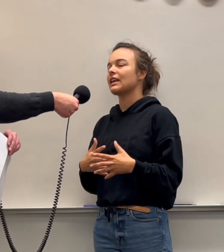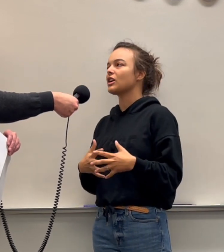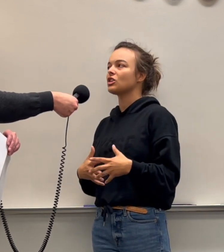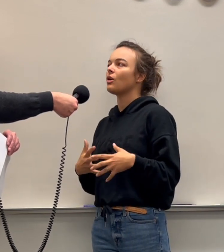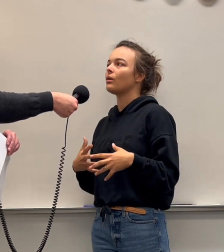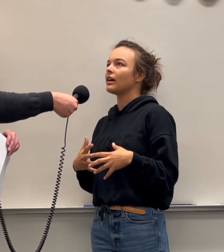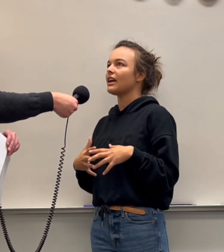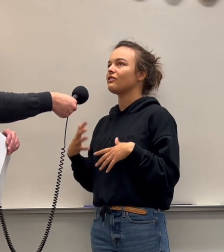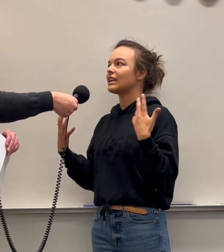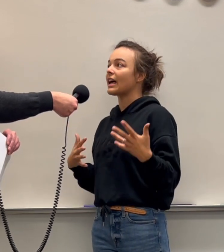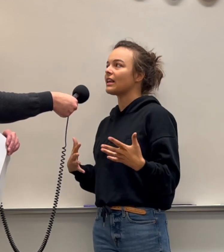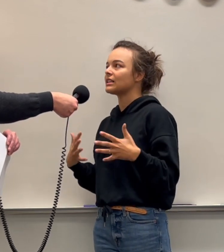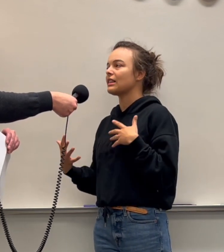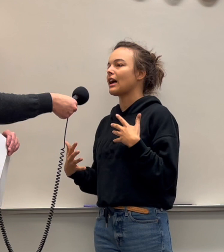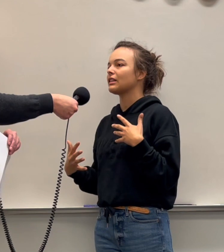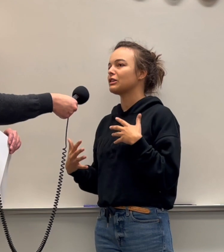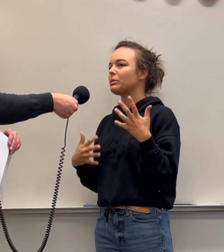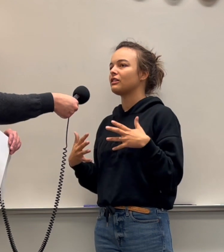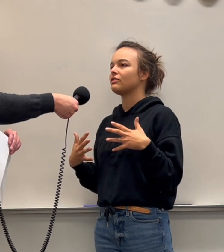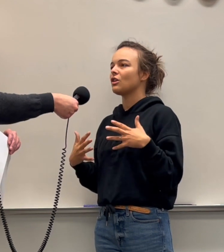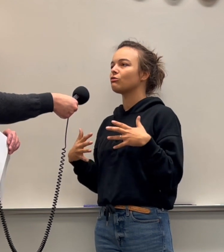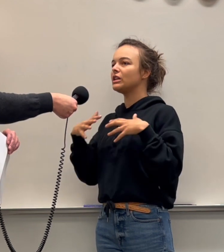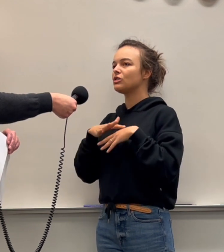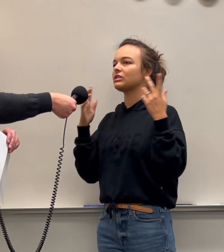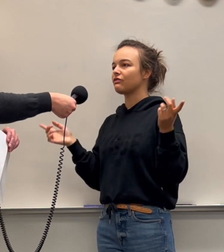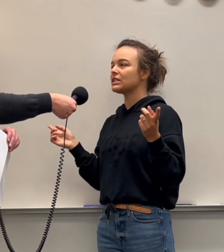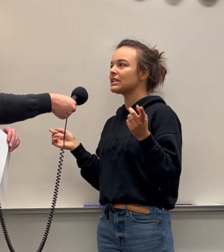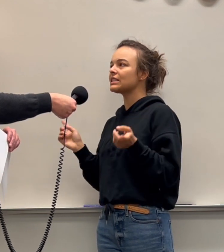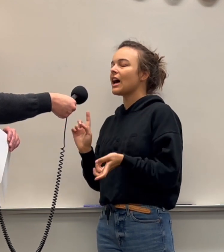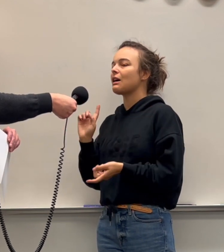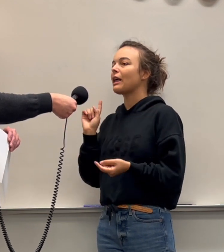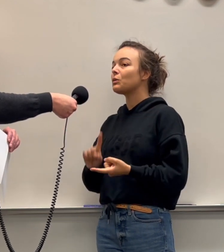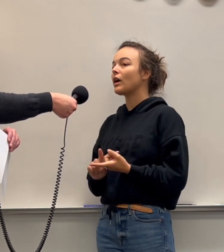like that show kind of that dialect and that little bit of regional differences and then